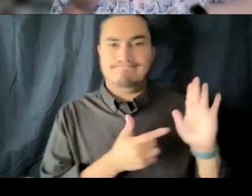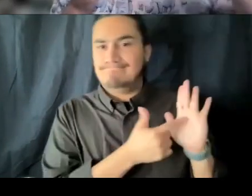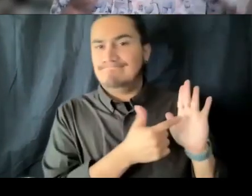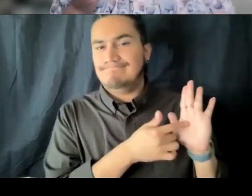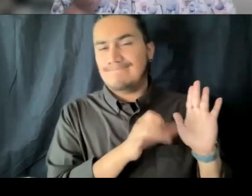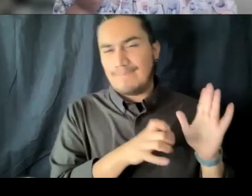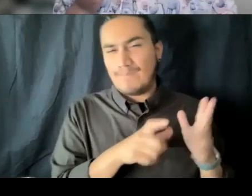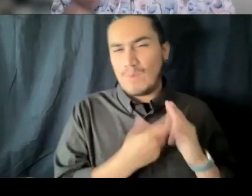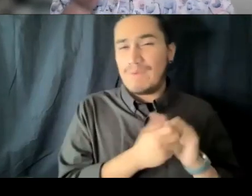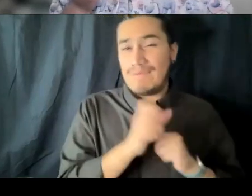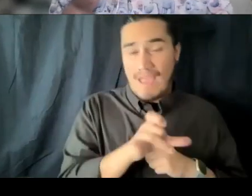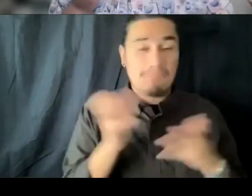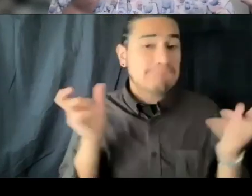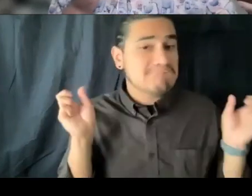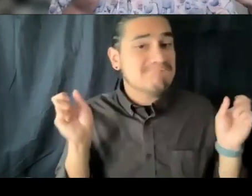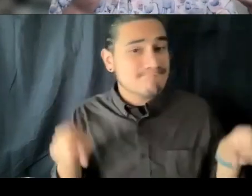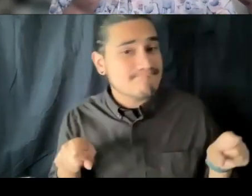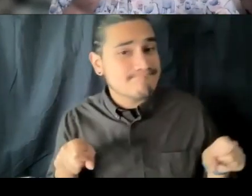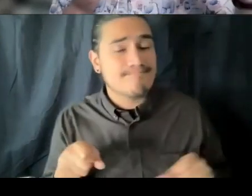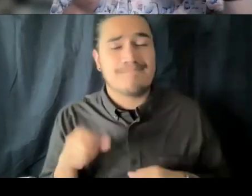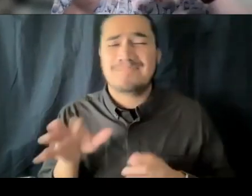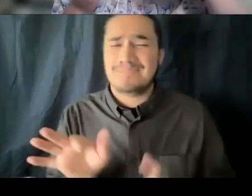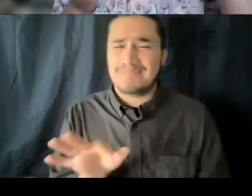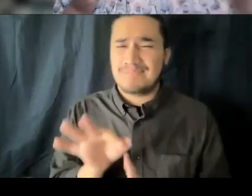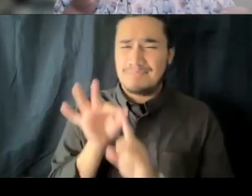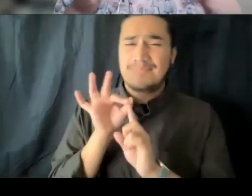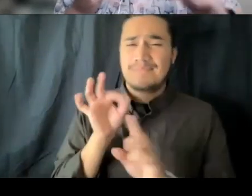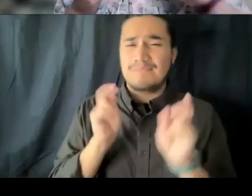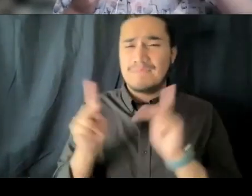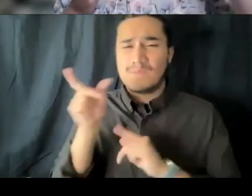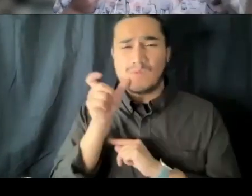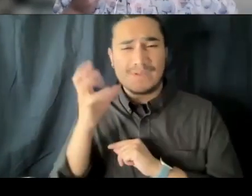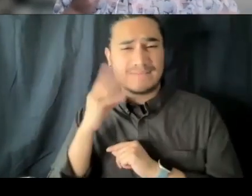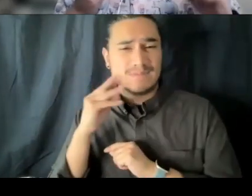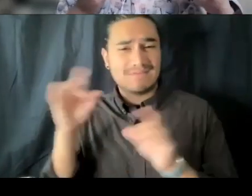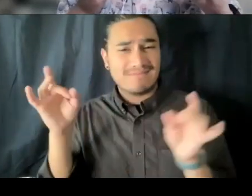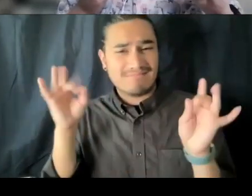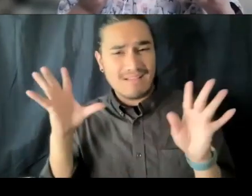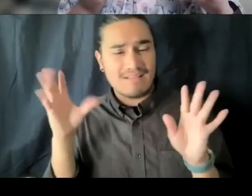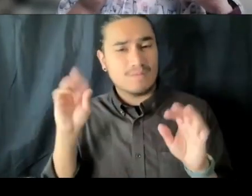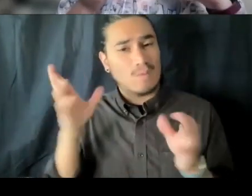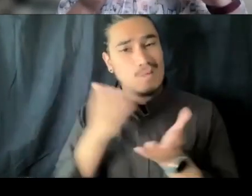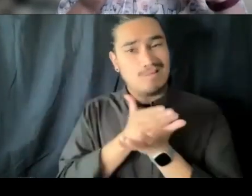especially people who've experienced violence or marginalization,